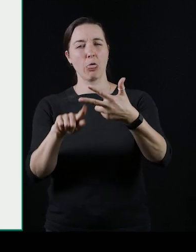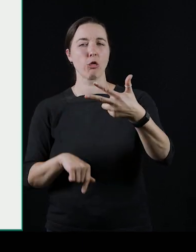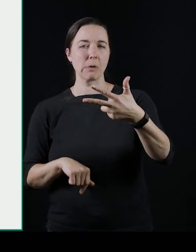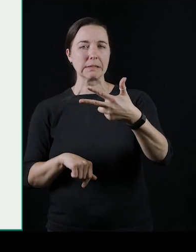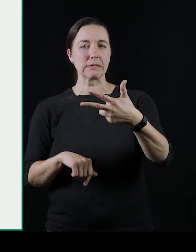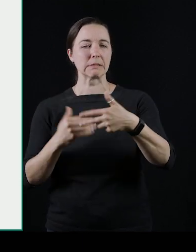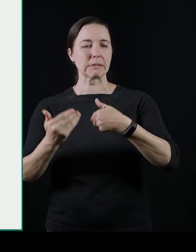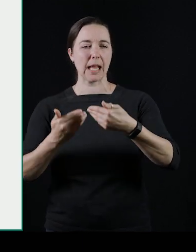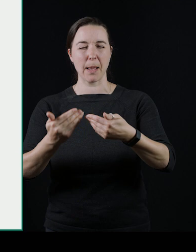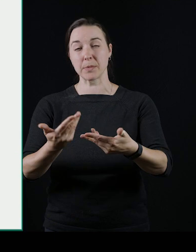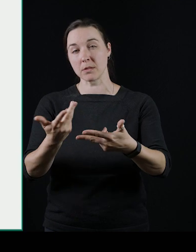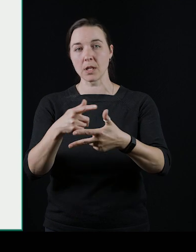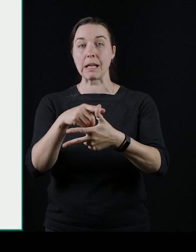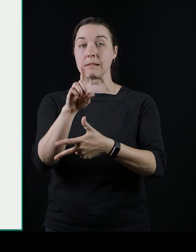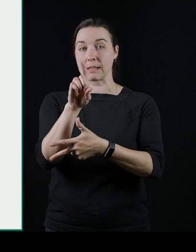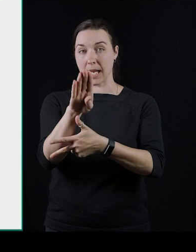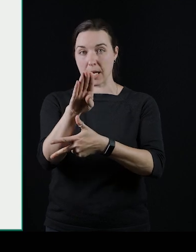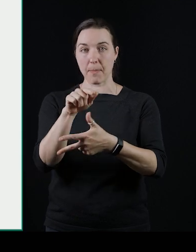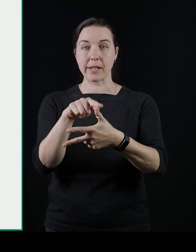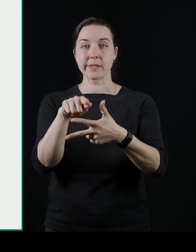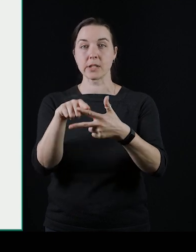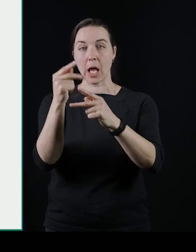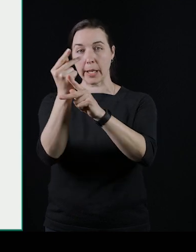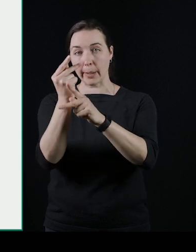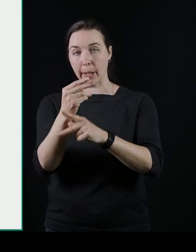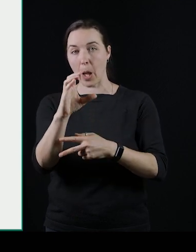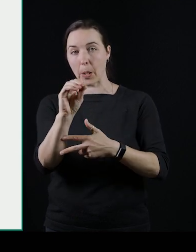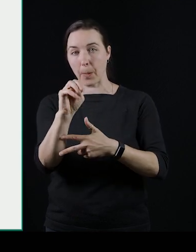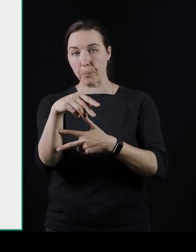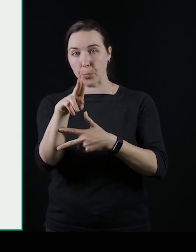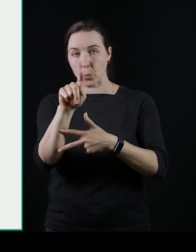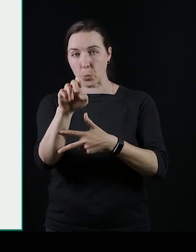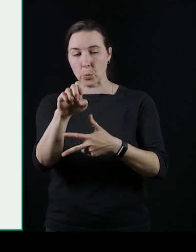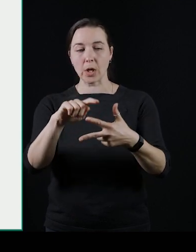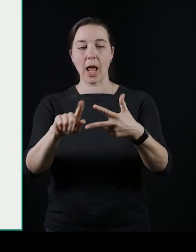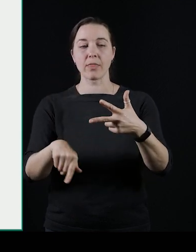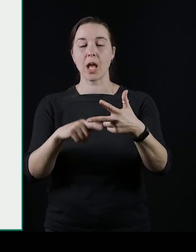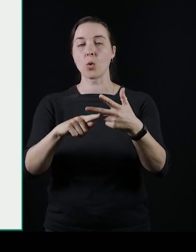namely database, compute and world data migration.